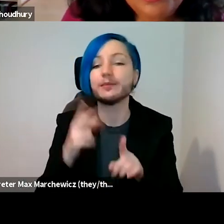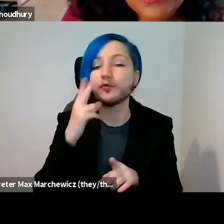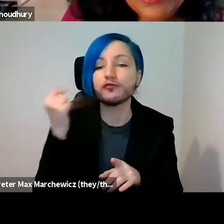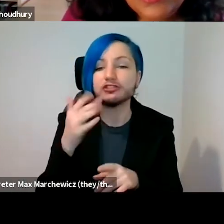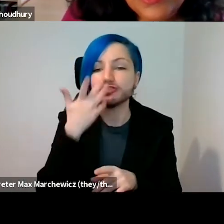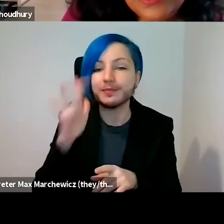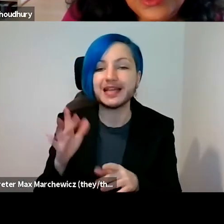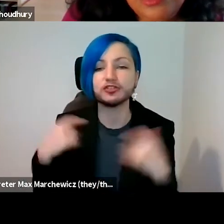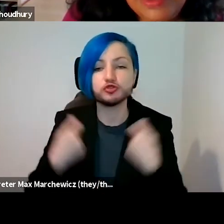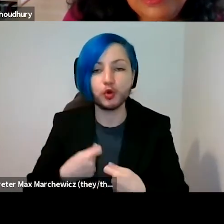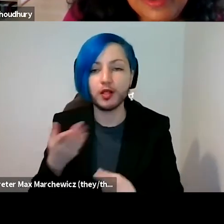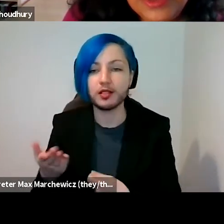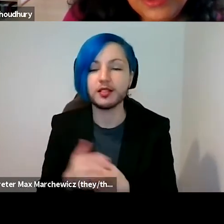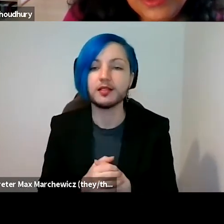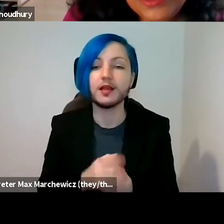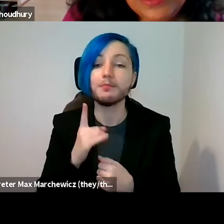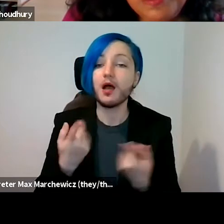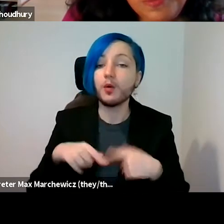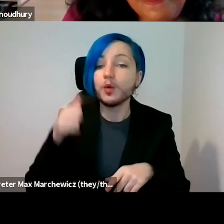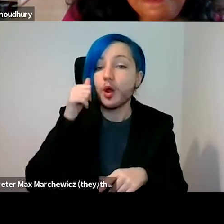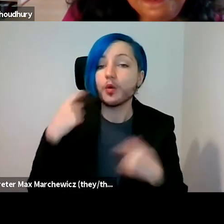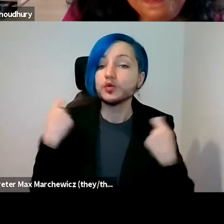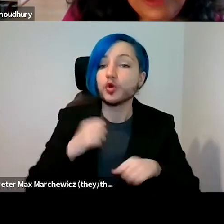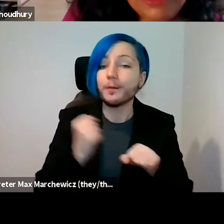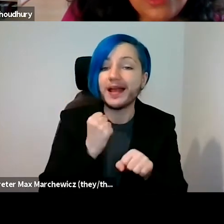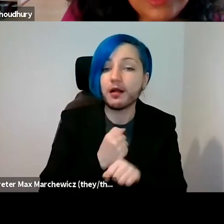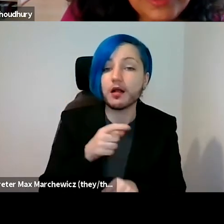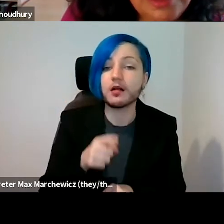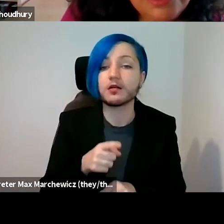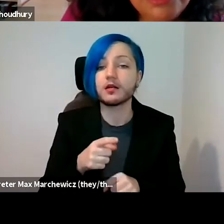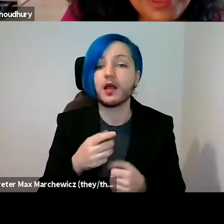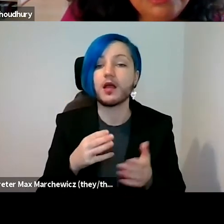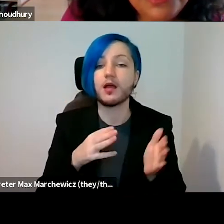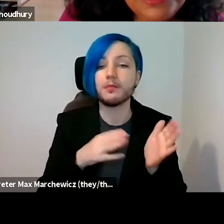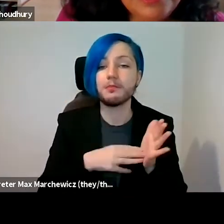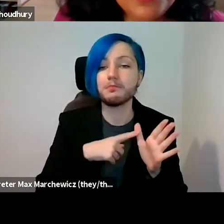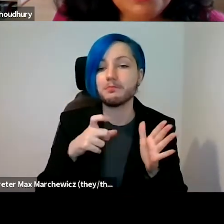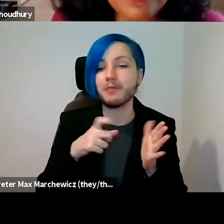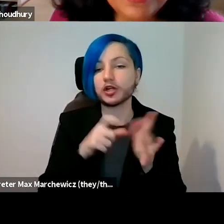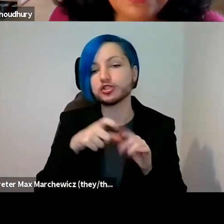We know, for instance, that the shawl manufacturers McDonald and Gibb of Edinburgh traveled to Paris